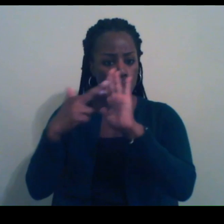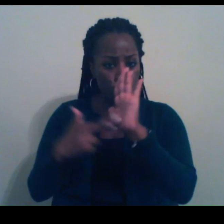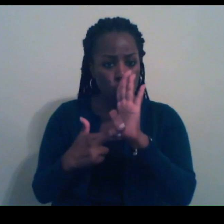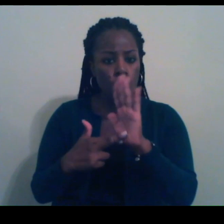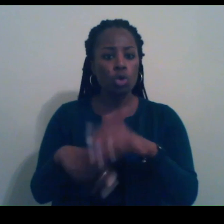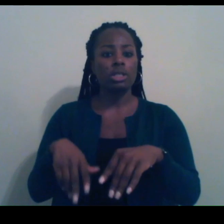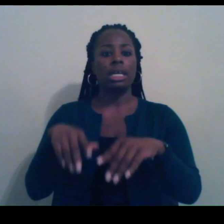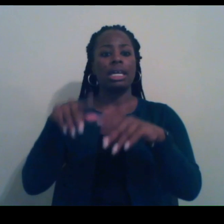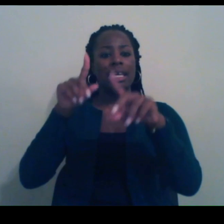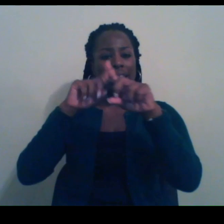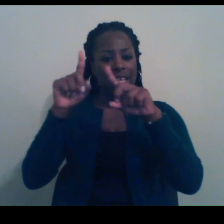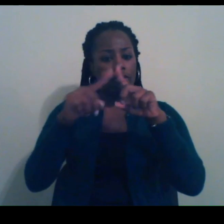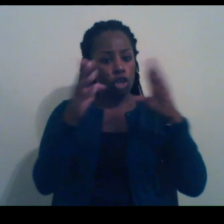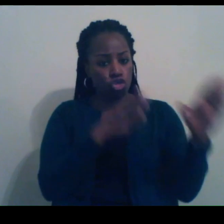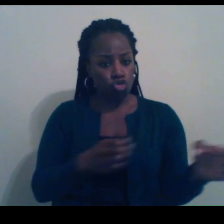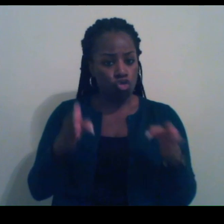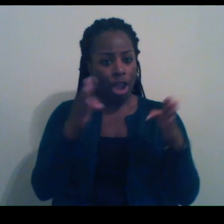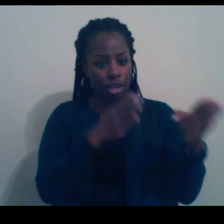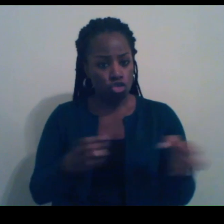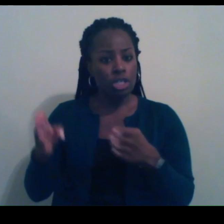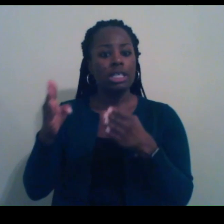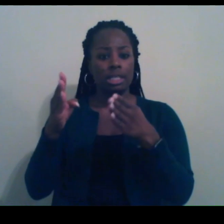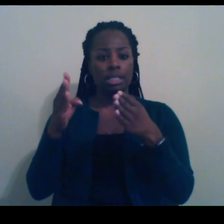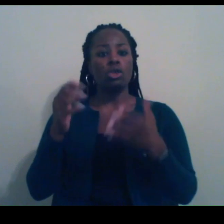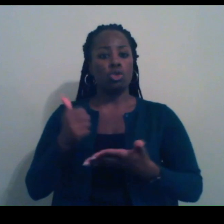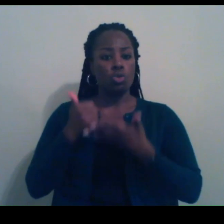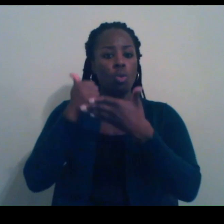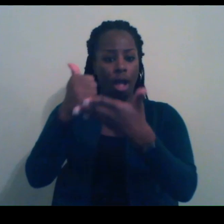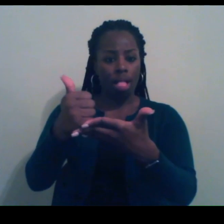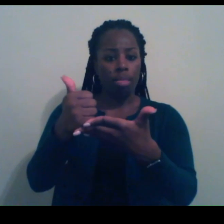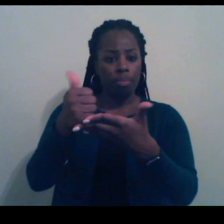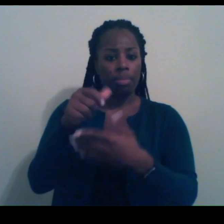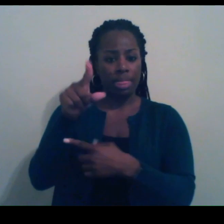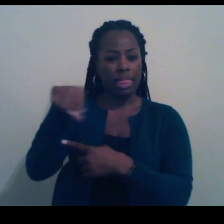effective community mitigation efforts such as temporary school closures or